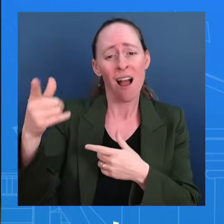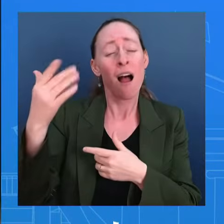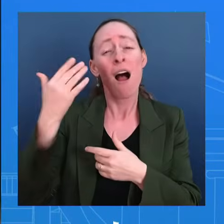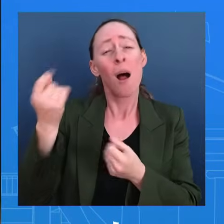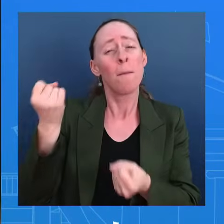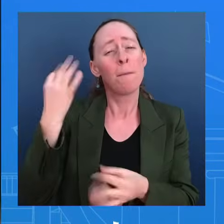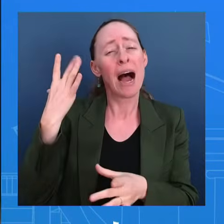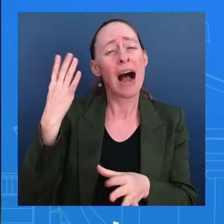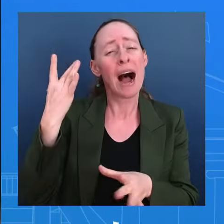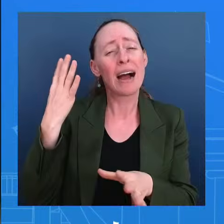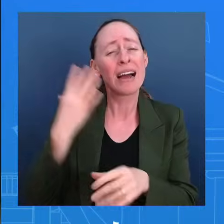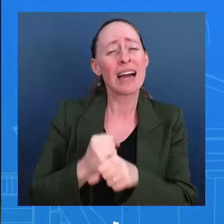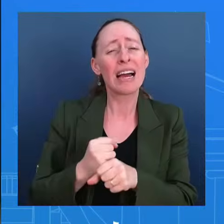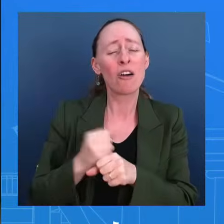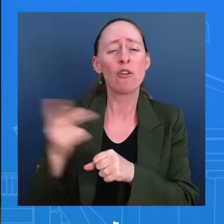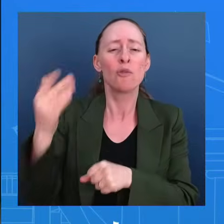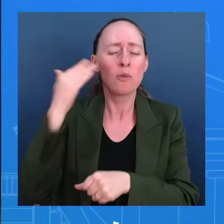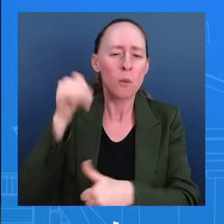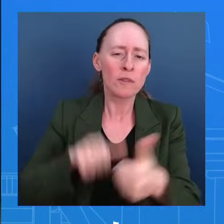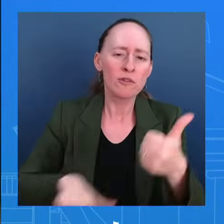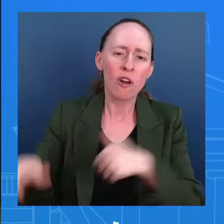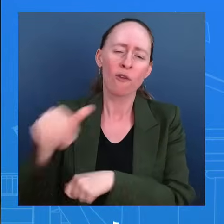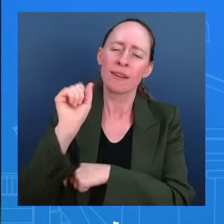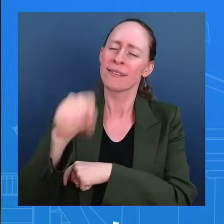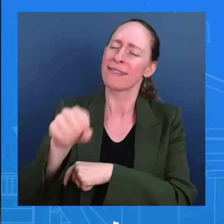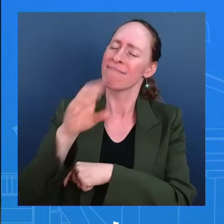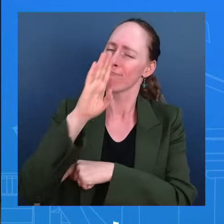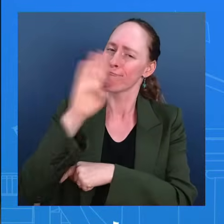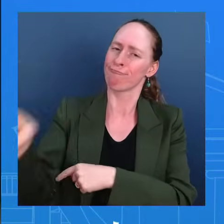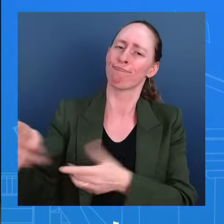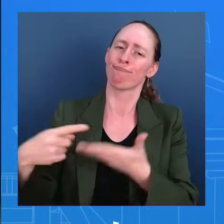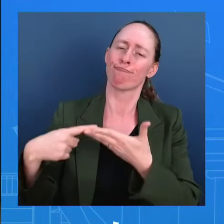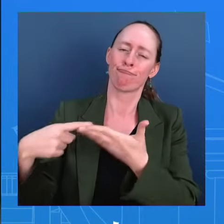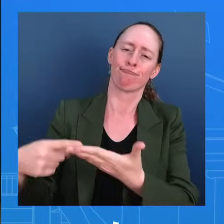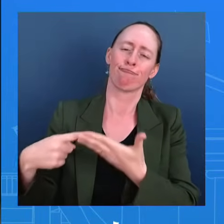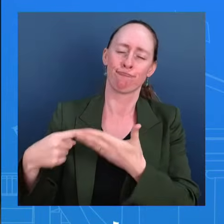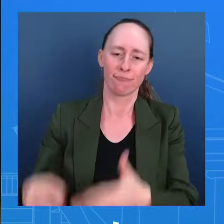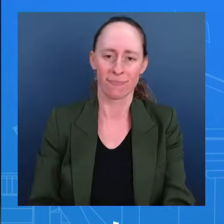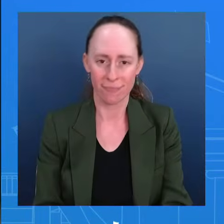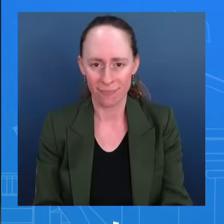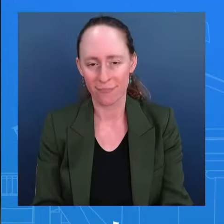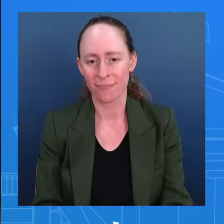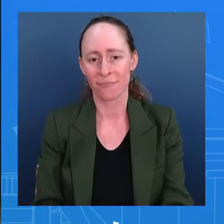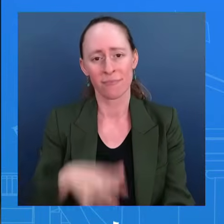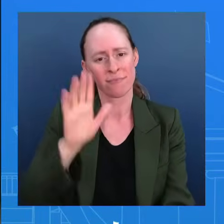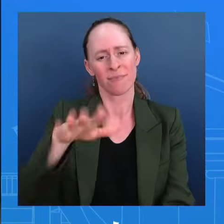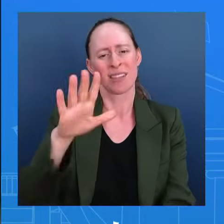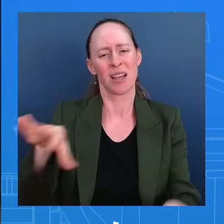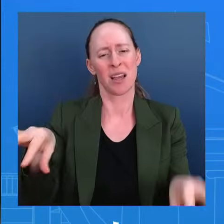I think what matters here is that this administration, this president's commitment to Israel's security is iron-